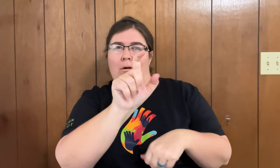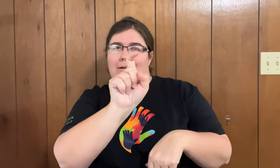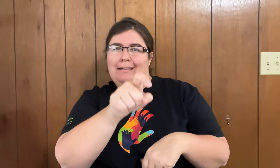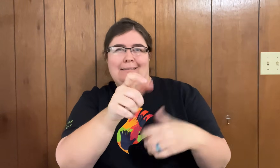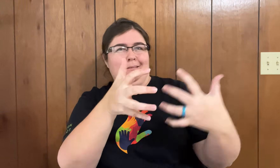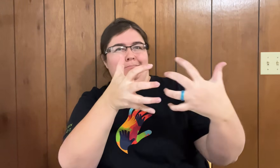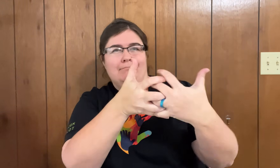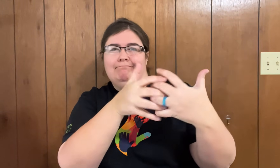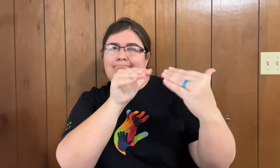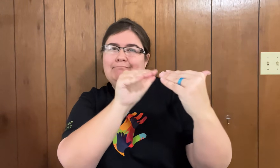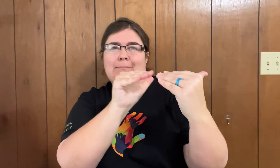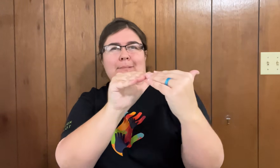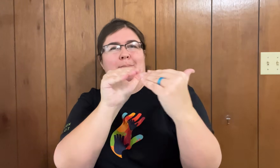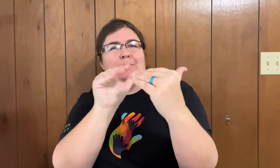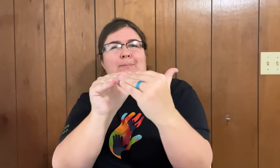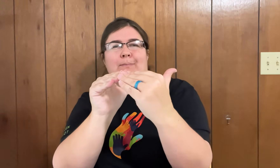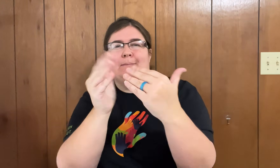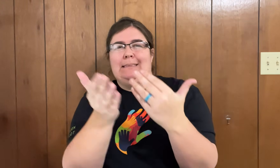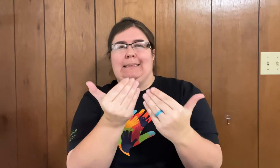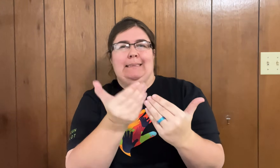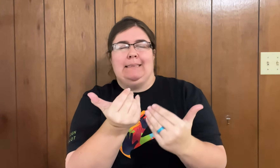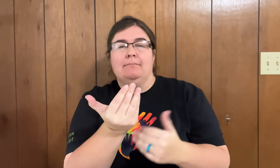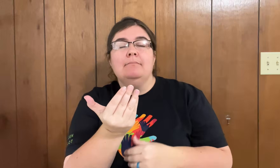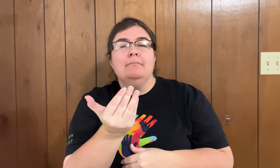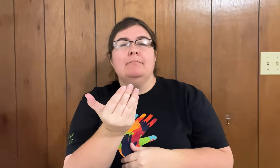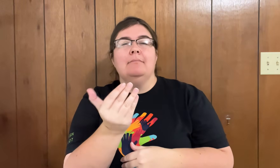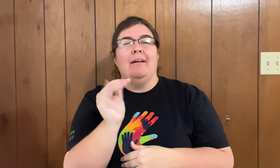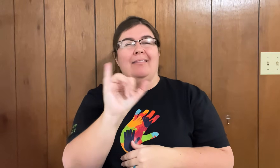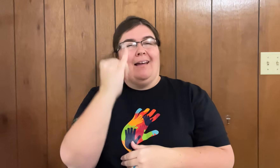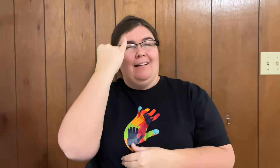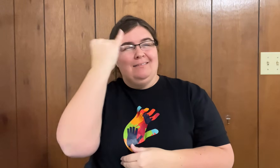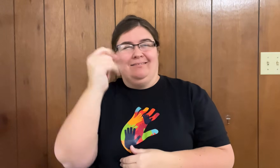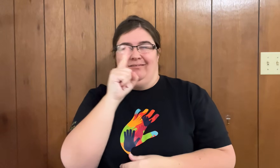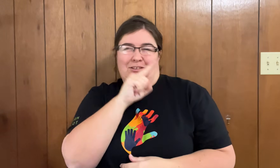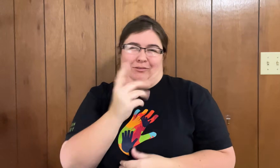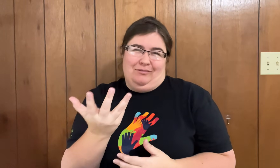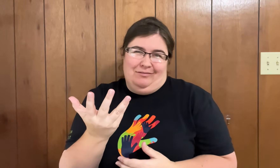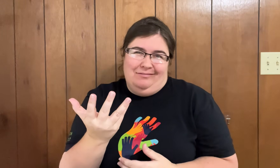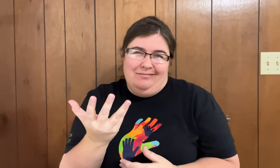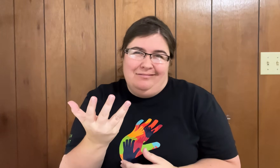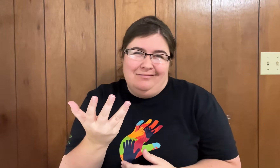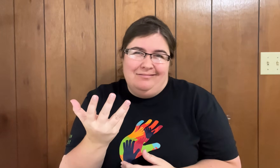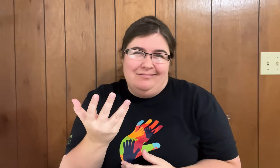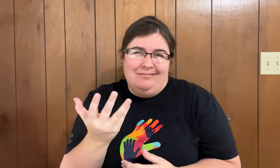can easily meet the all the needs of their clients, that idea is false.